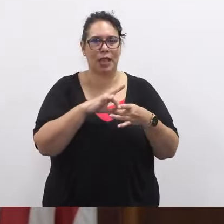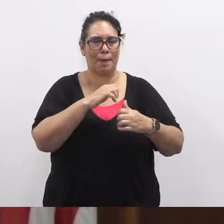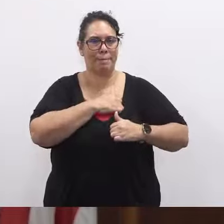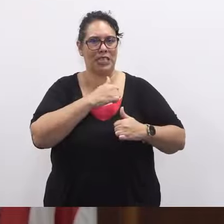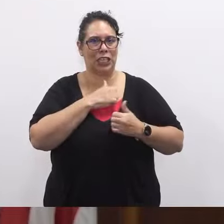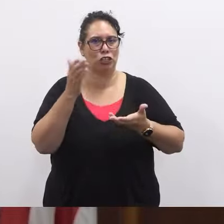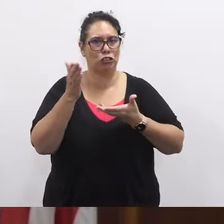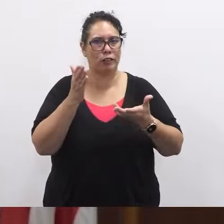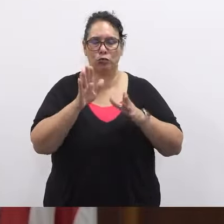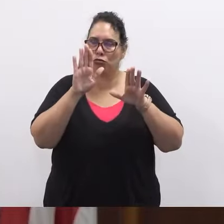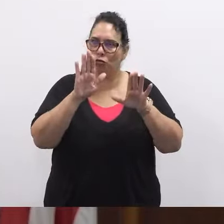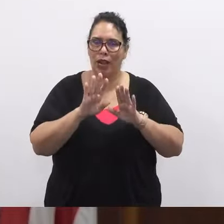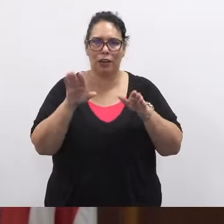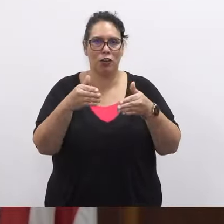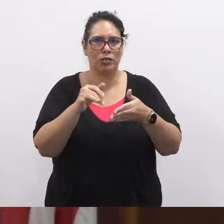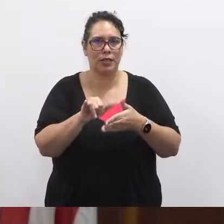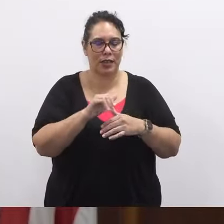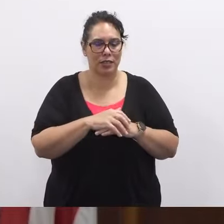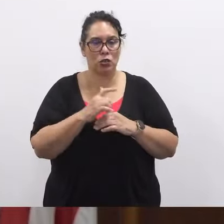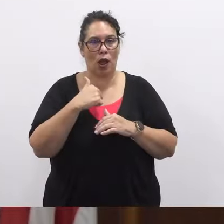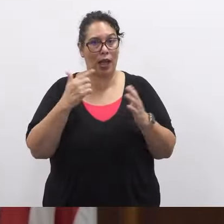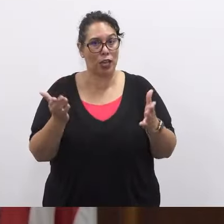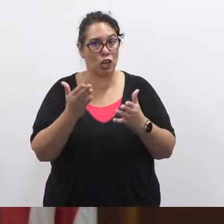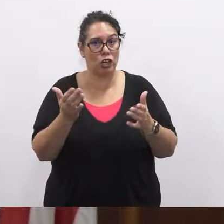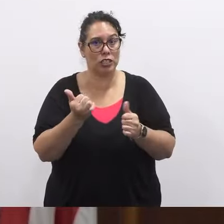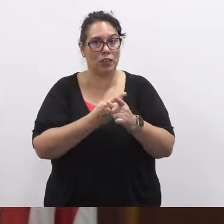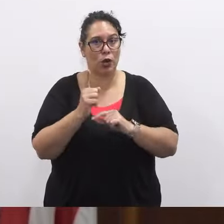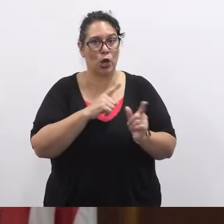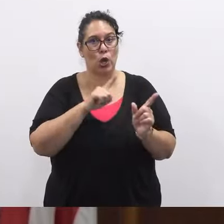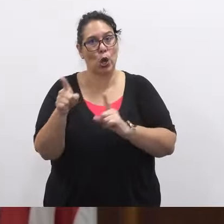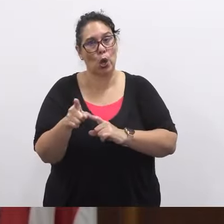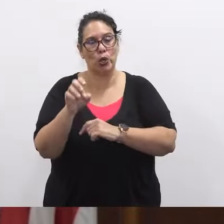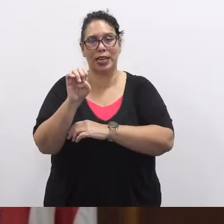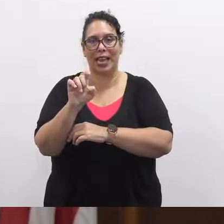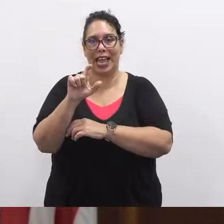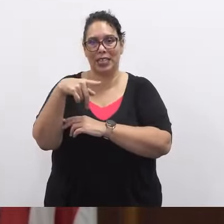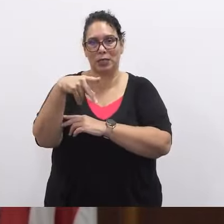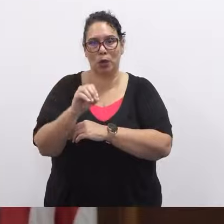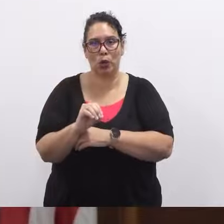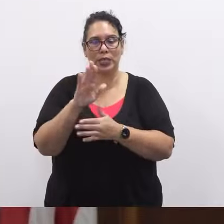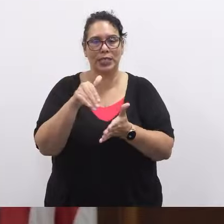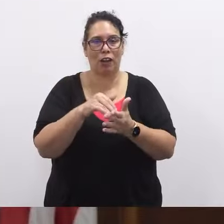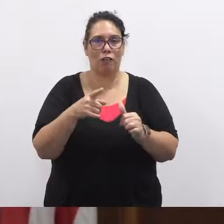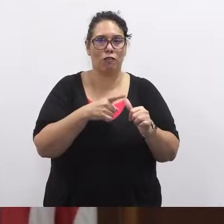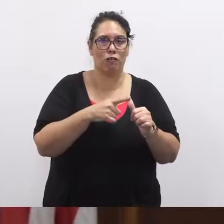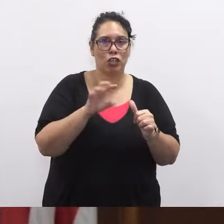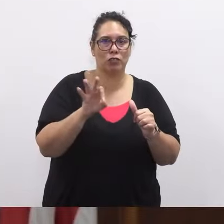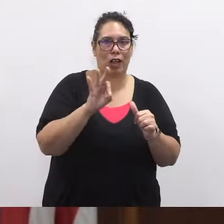which was really great to focus on. So I encourage everyone to head out to the Expo Center either on first Fridays or other days,